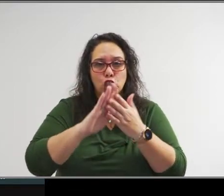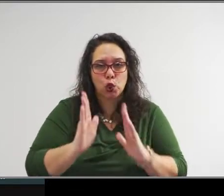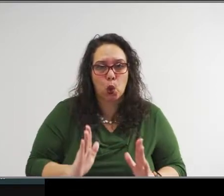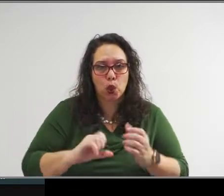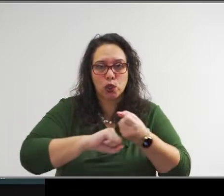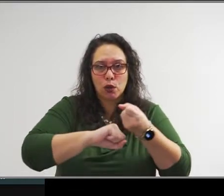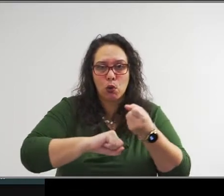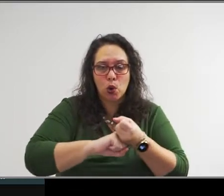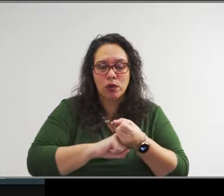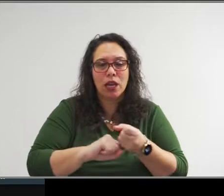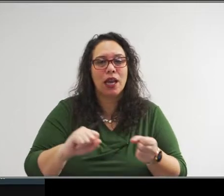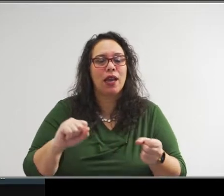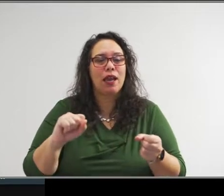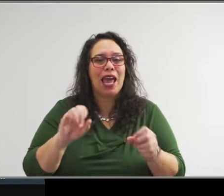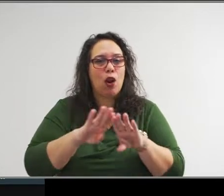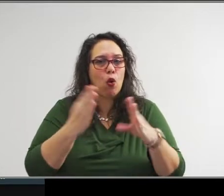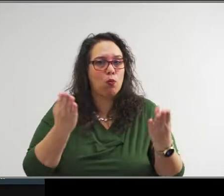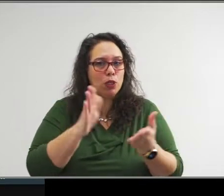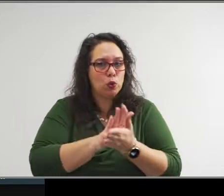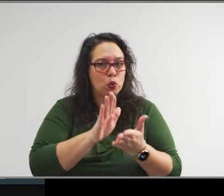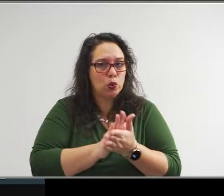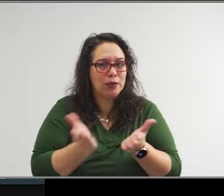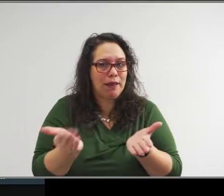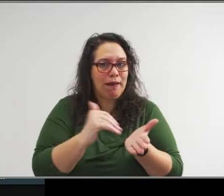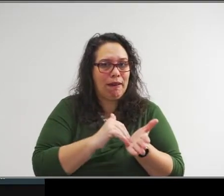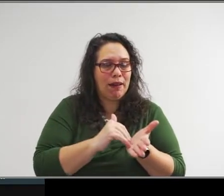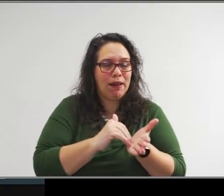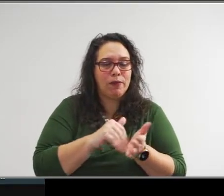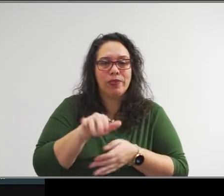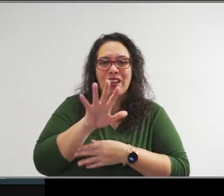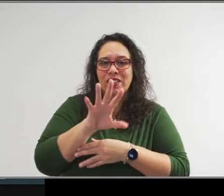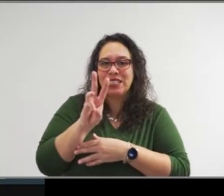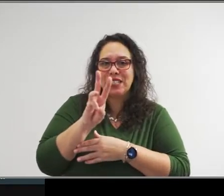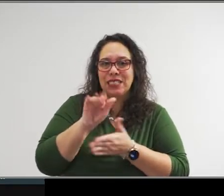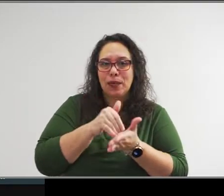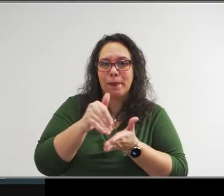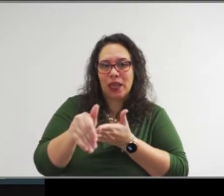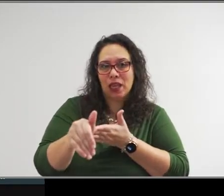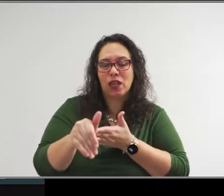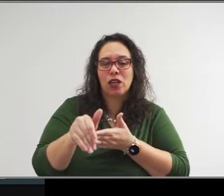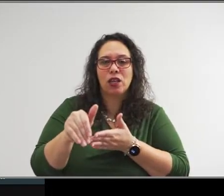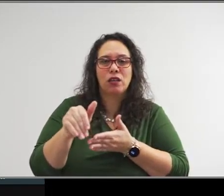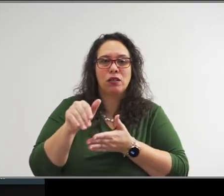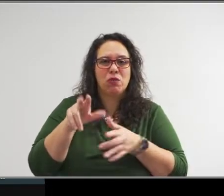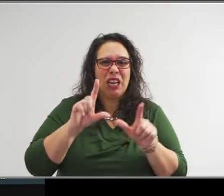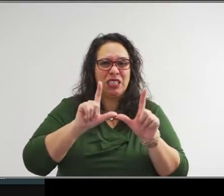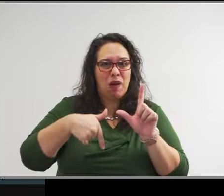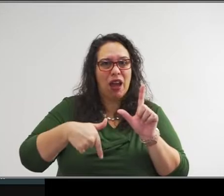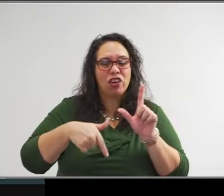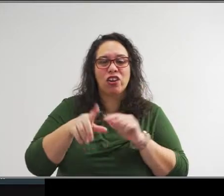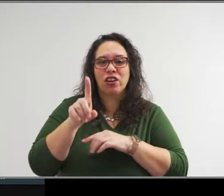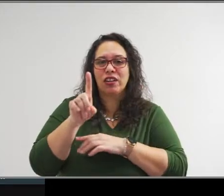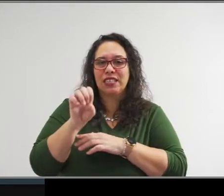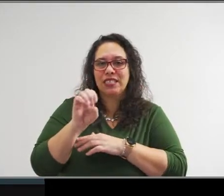The majority of these funds about $56 million were slated to expire in December 30th of 2020.